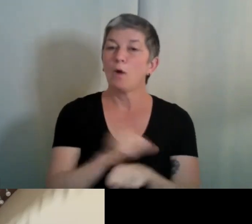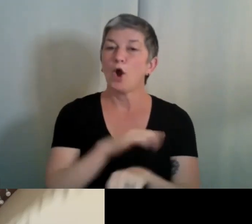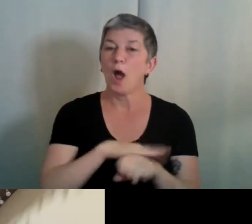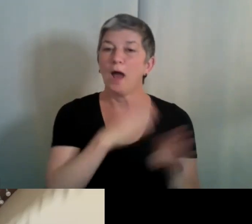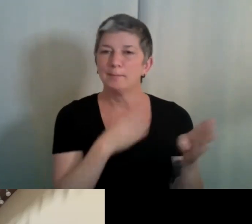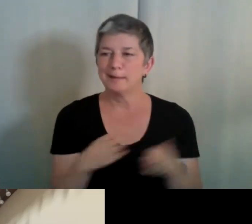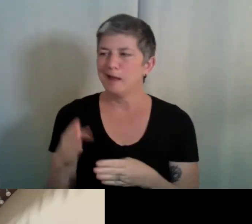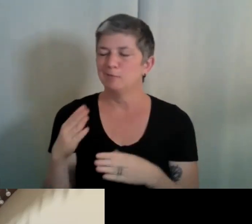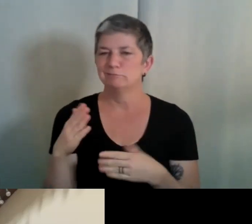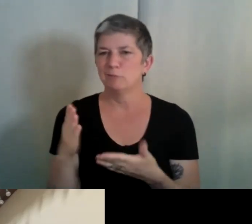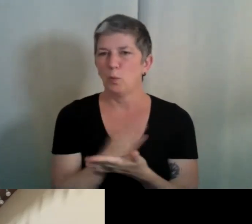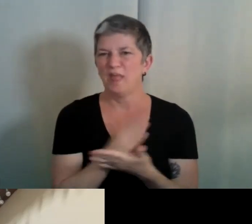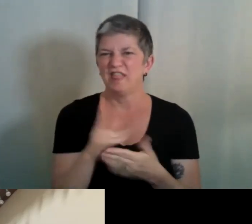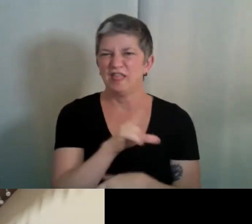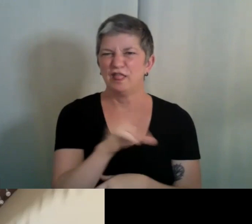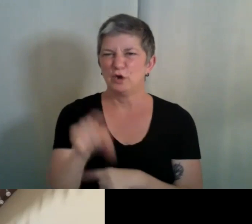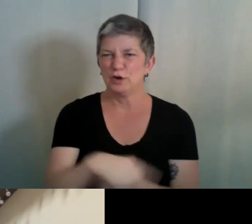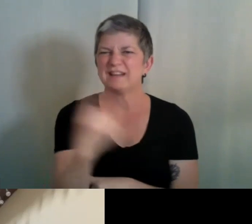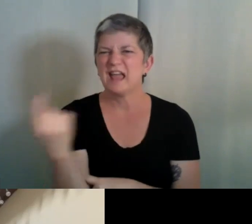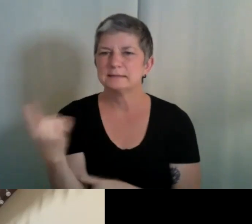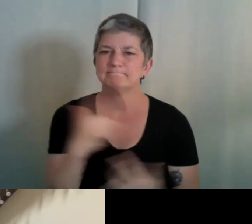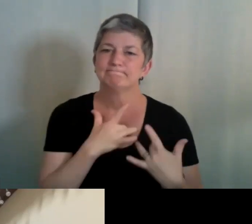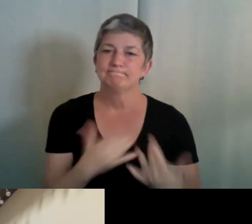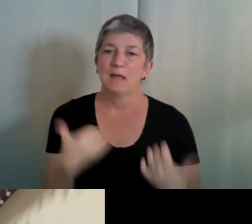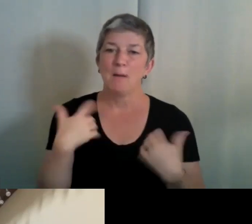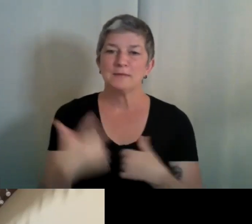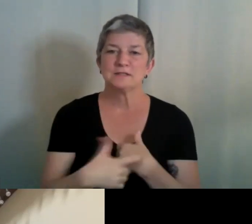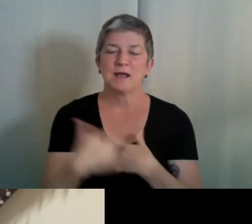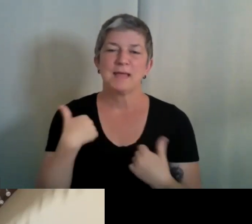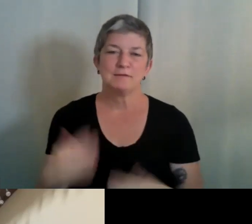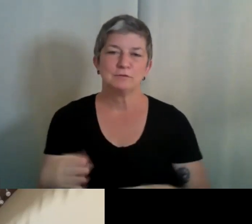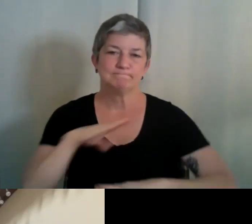days because that's generally how much time they have to fulfill something like that.